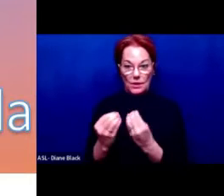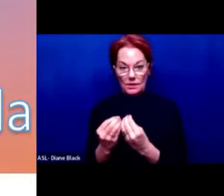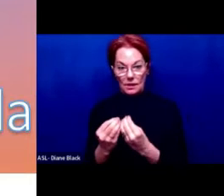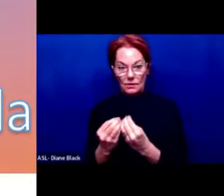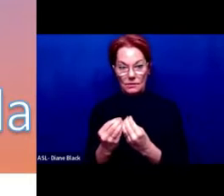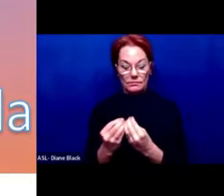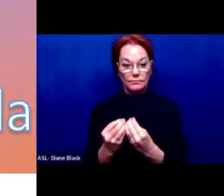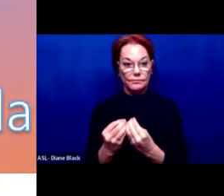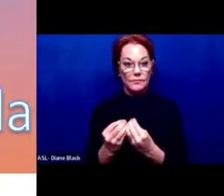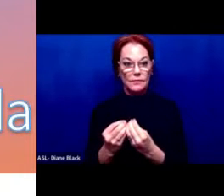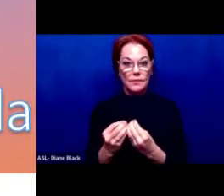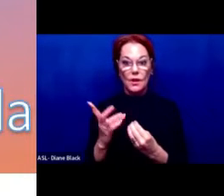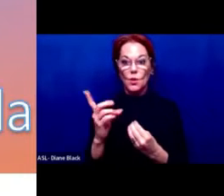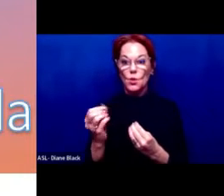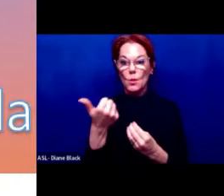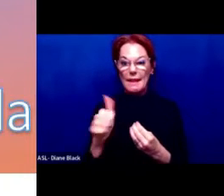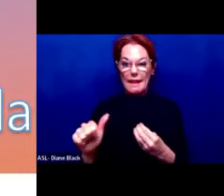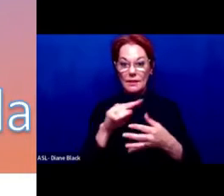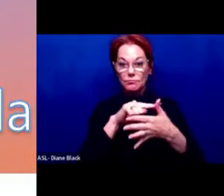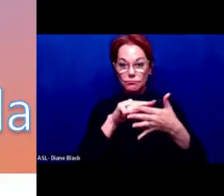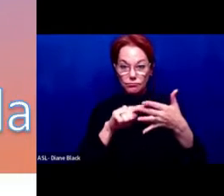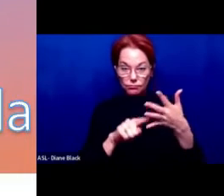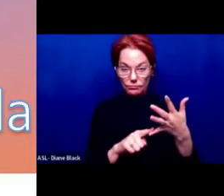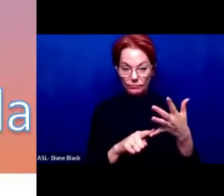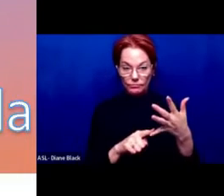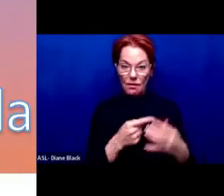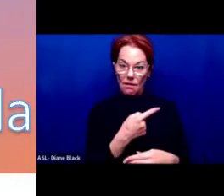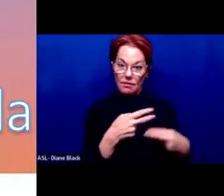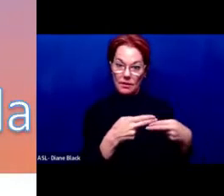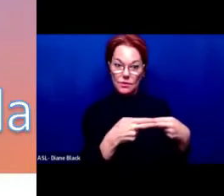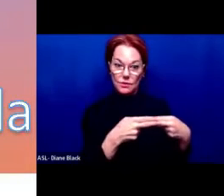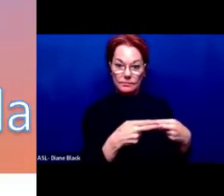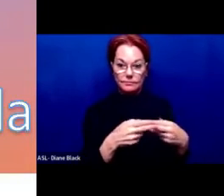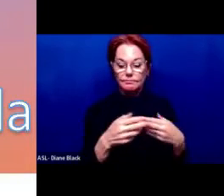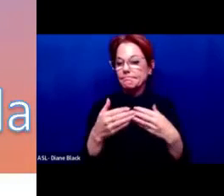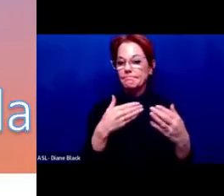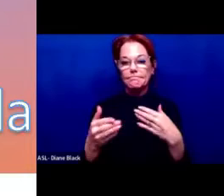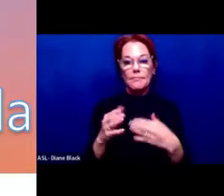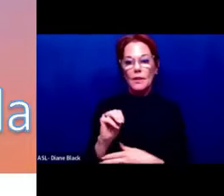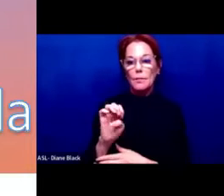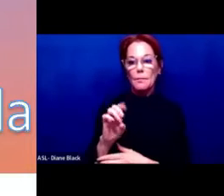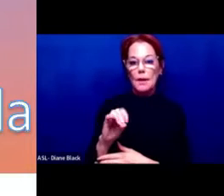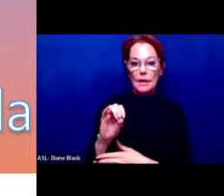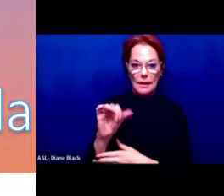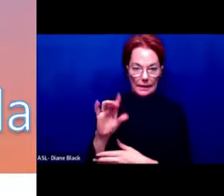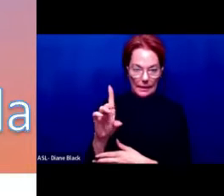functions that you see on the screen. And this, this may surprise you, regardless of the individual's Medicaid status. And we can talk about that a